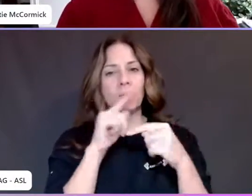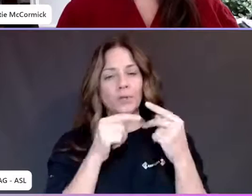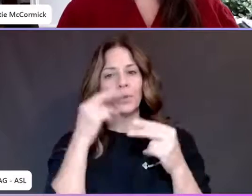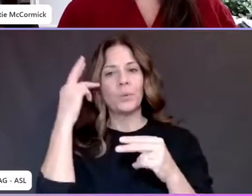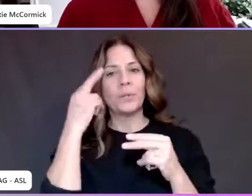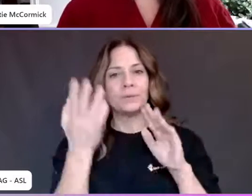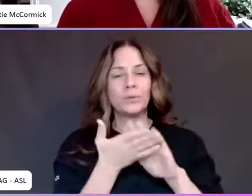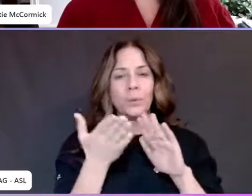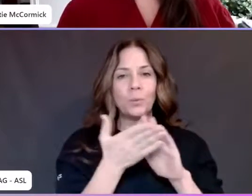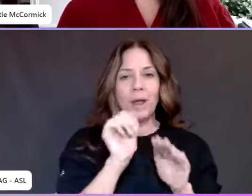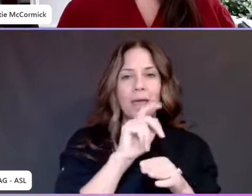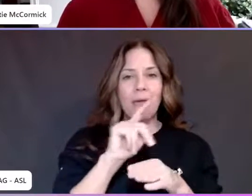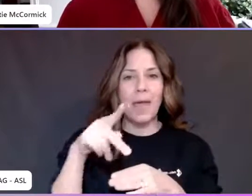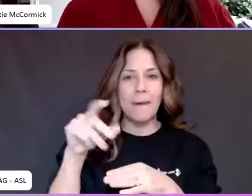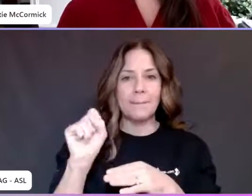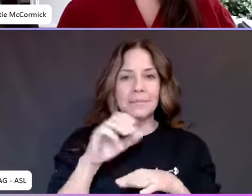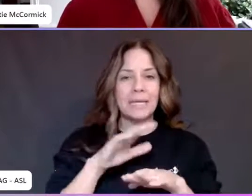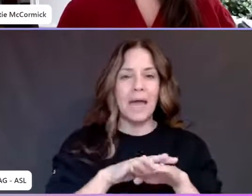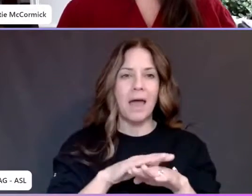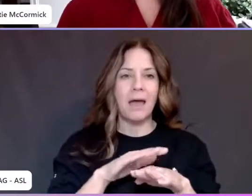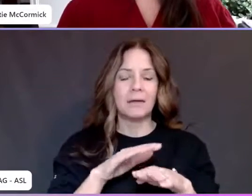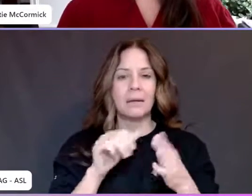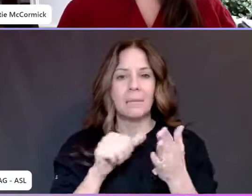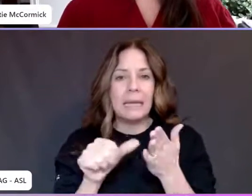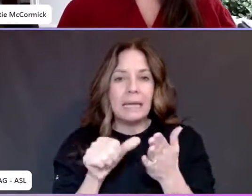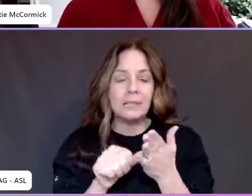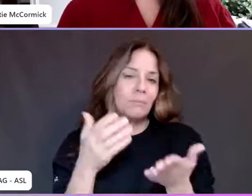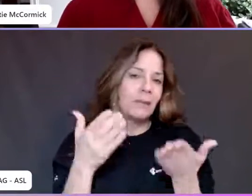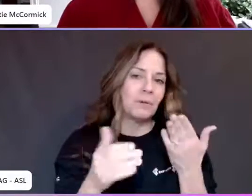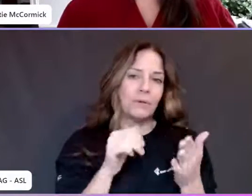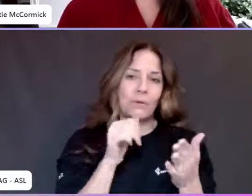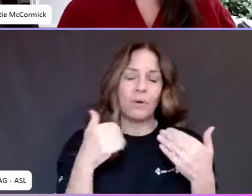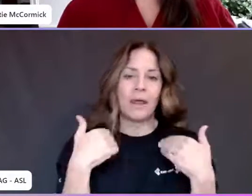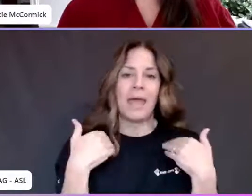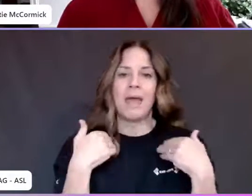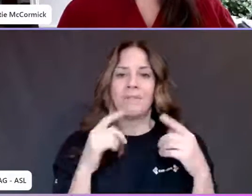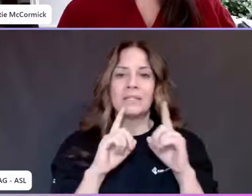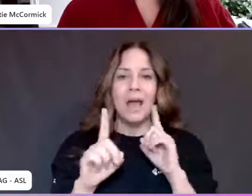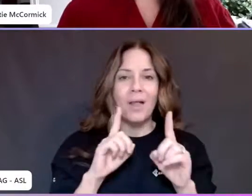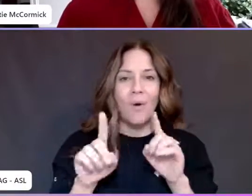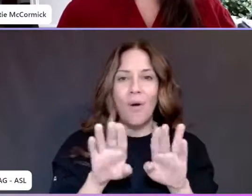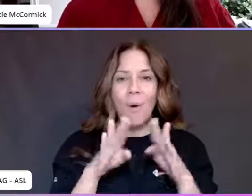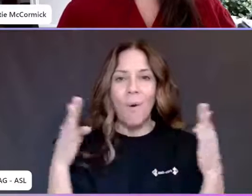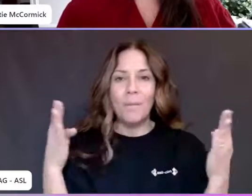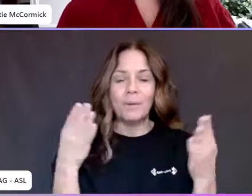end page task? How is that all? Kyumak [Kendall